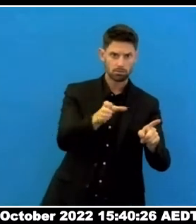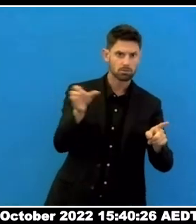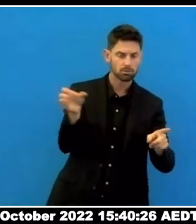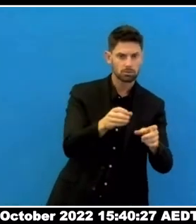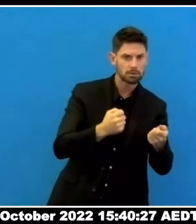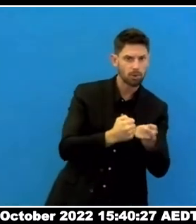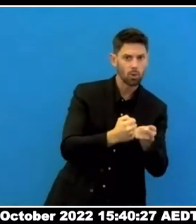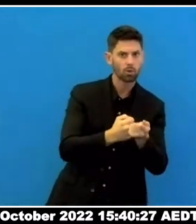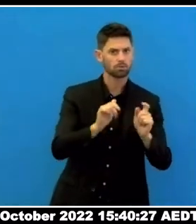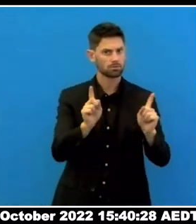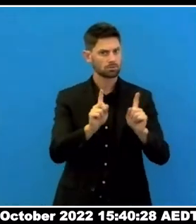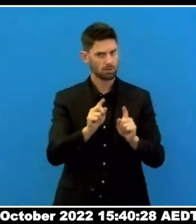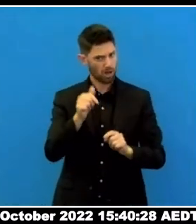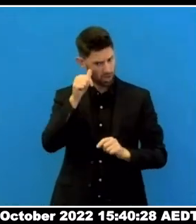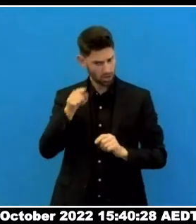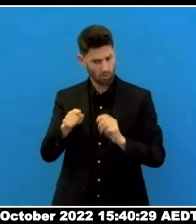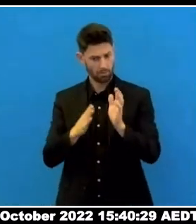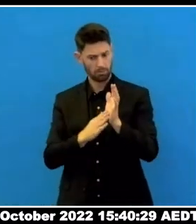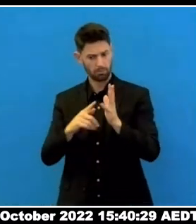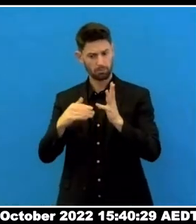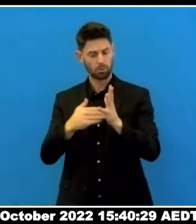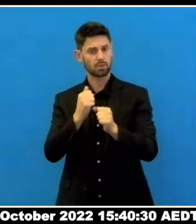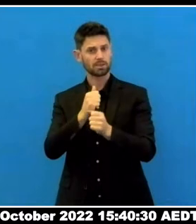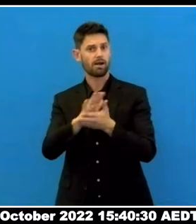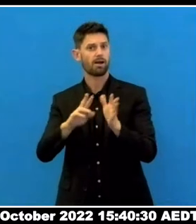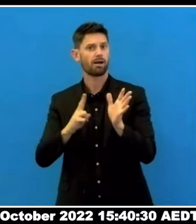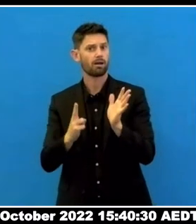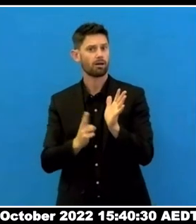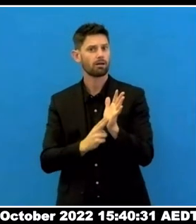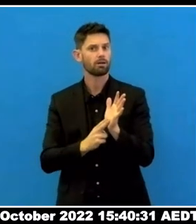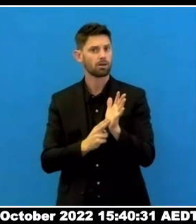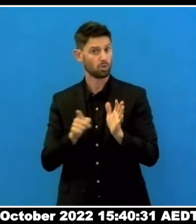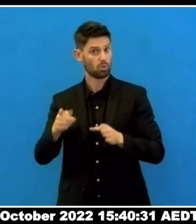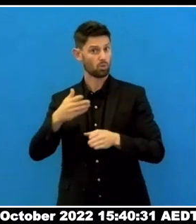And, Muzhgan, I know you have a role as assisting students